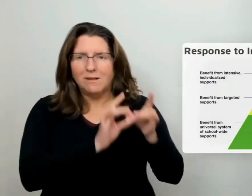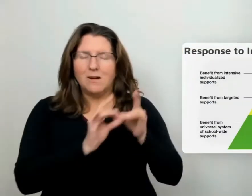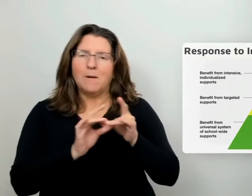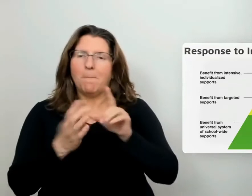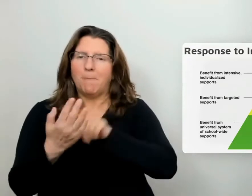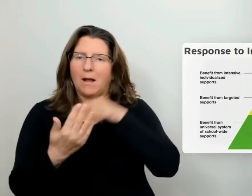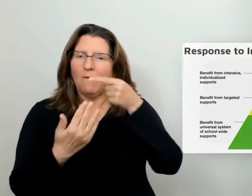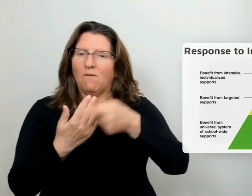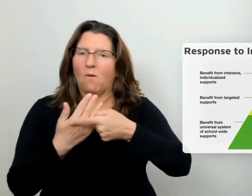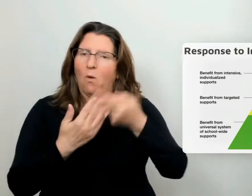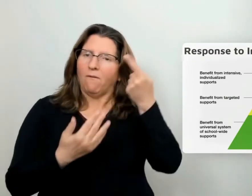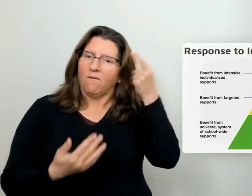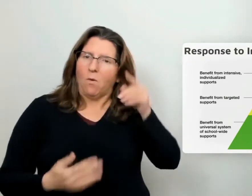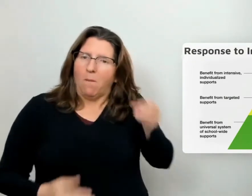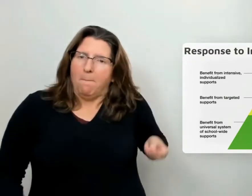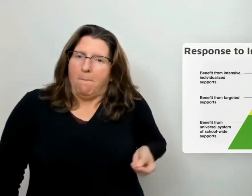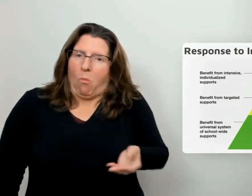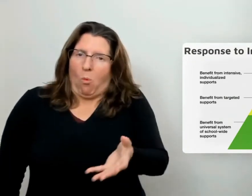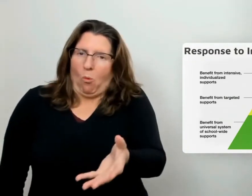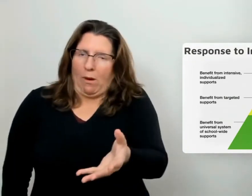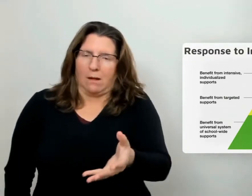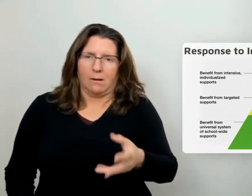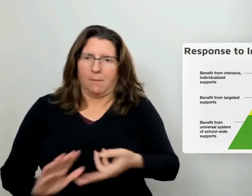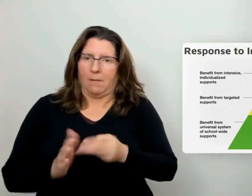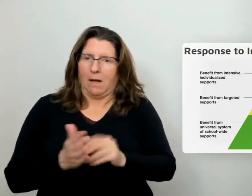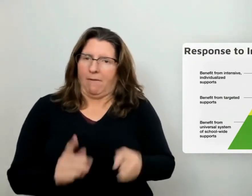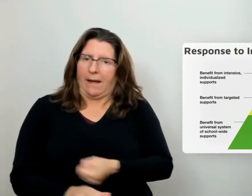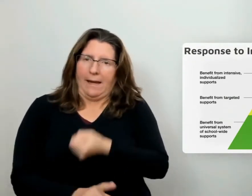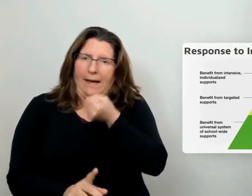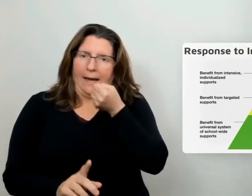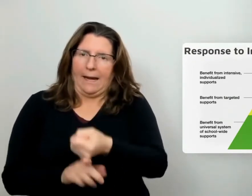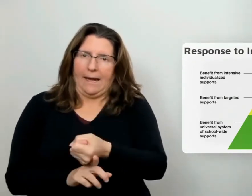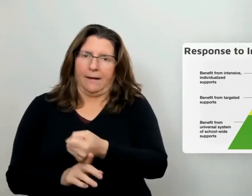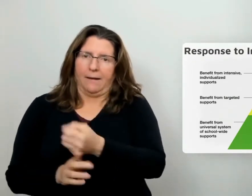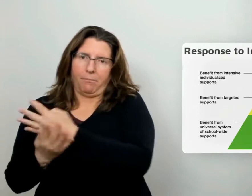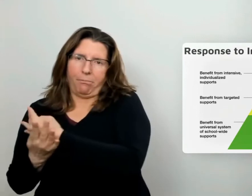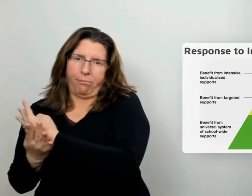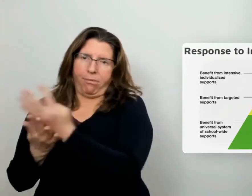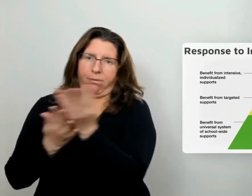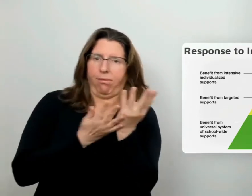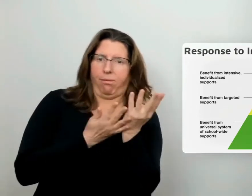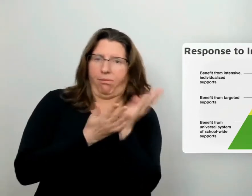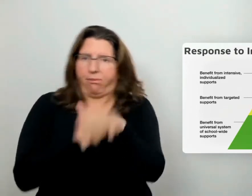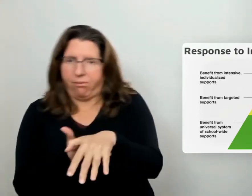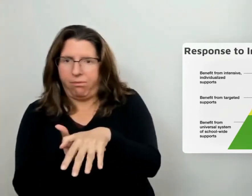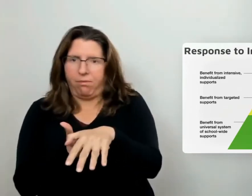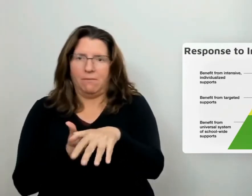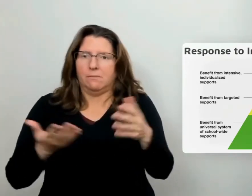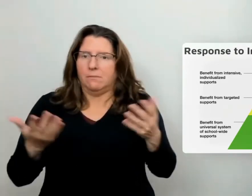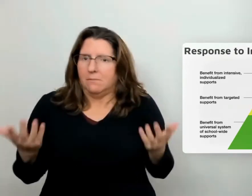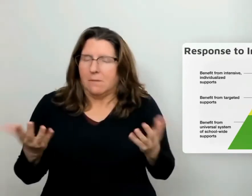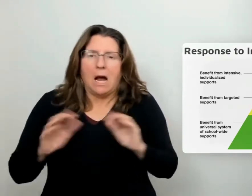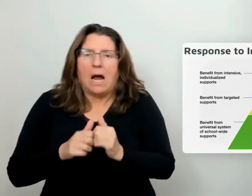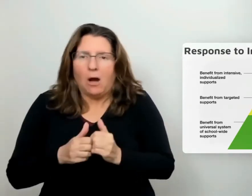The green zone is the pin that will knock down most of the others.